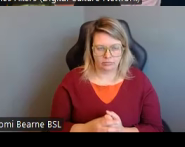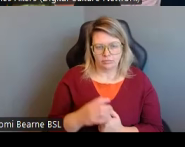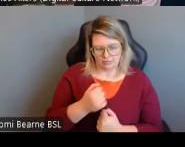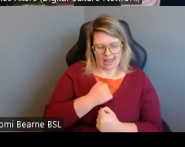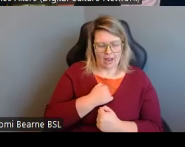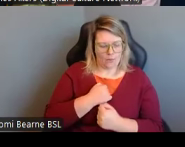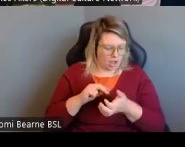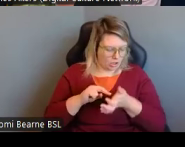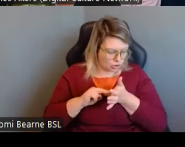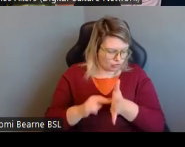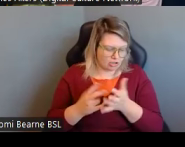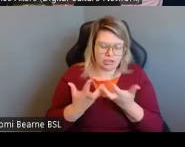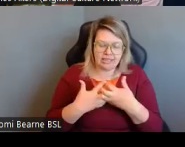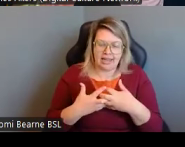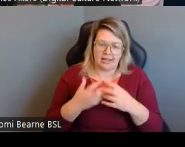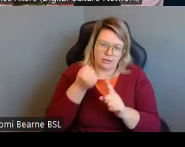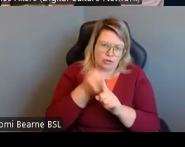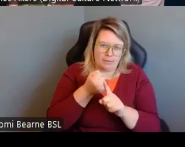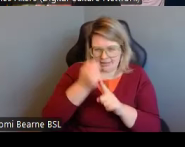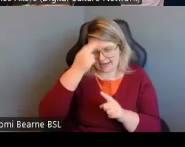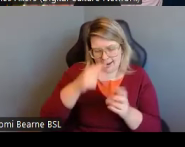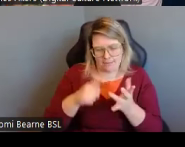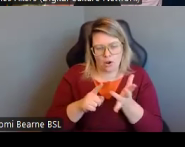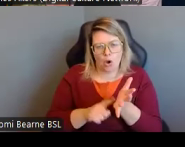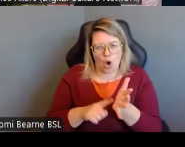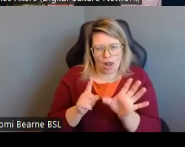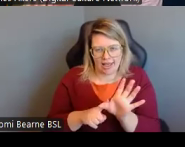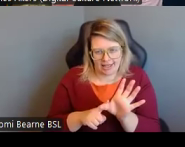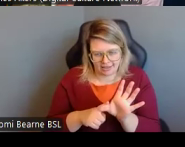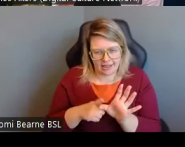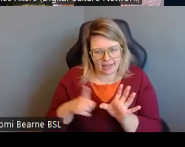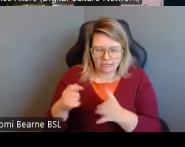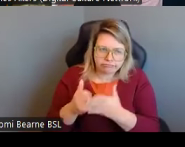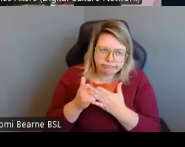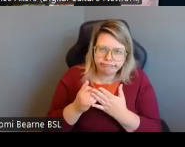If you need to think about what your vision statement is or your objectives, please do book in with Ollie. He's here for you.